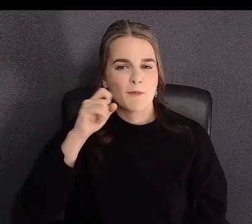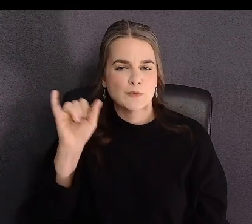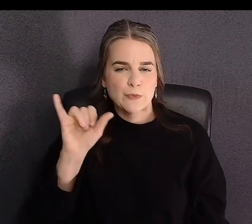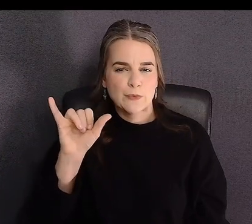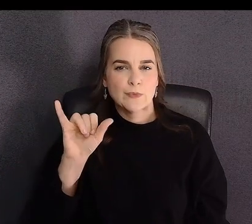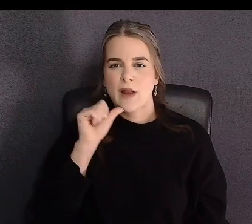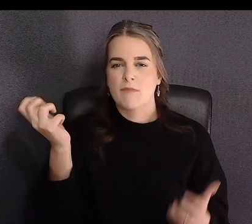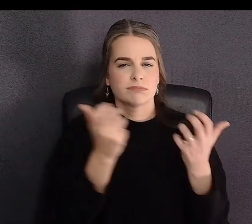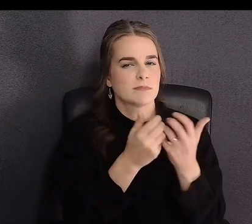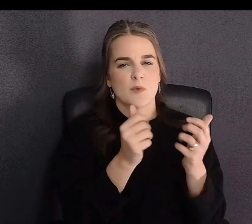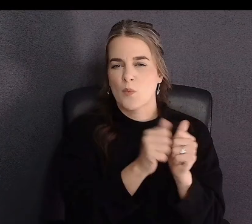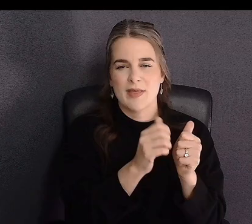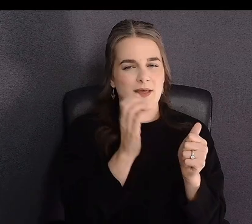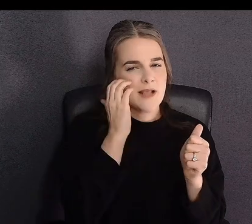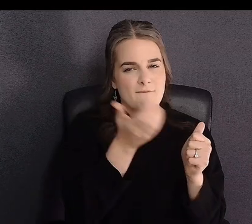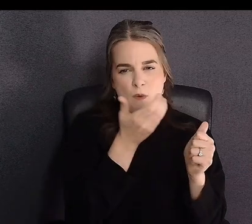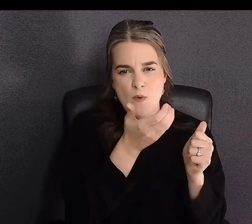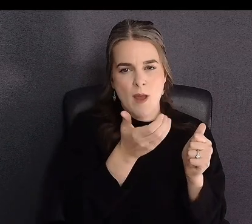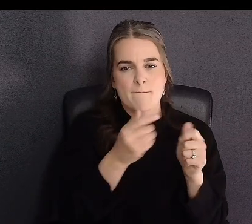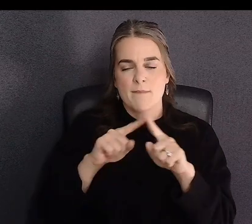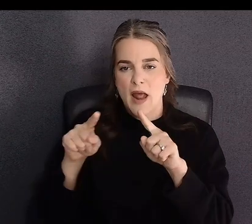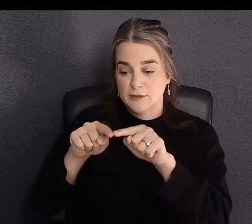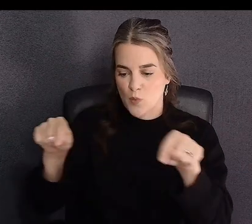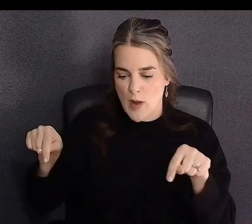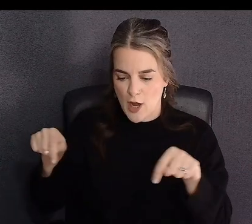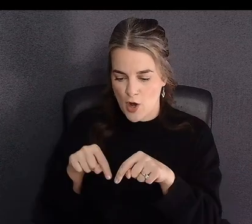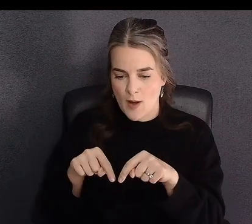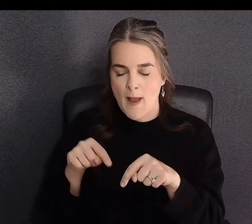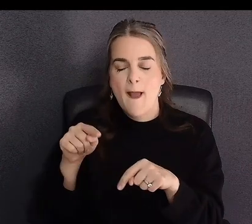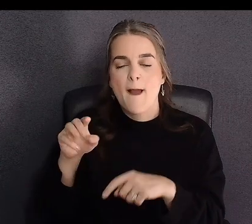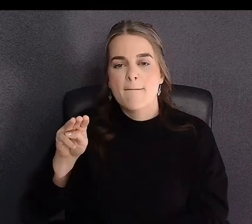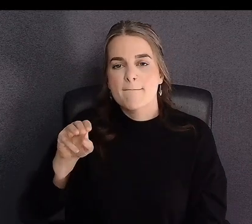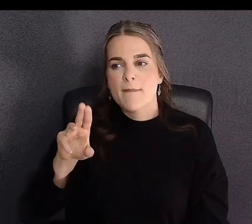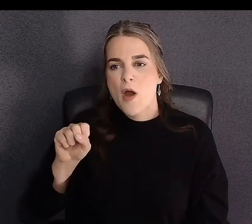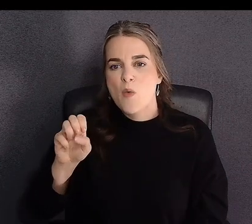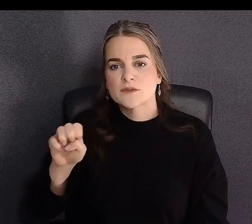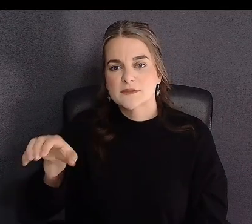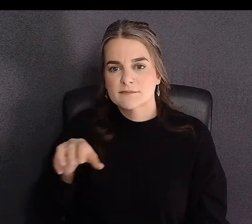It's basically a square mousepad. As you can see, the patient using it with a stylus.